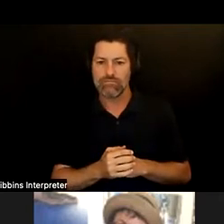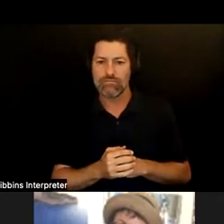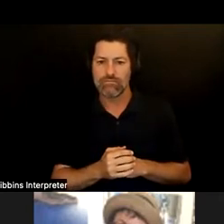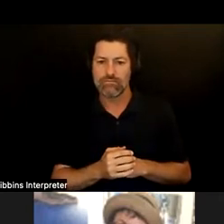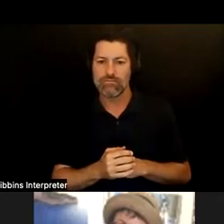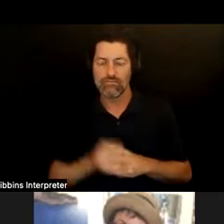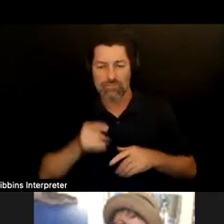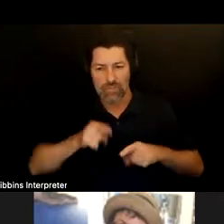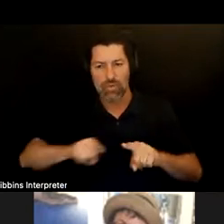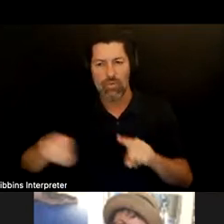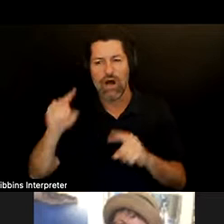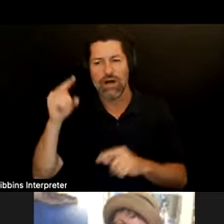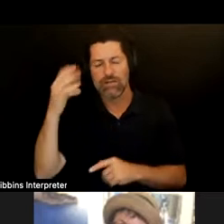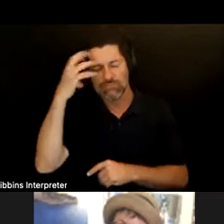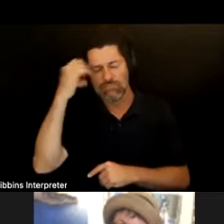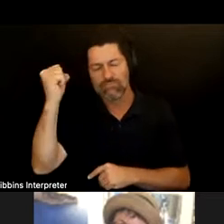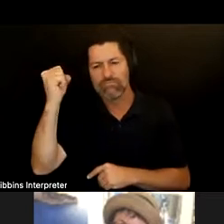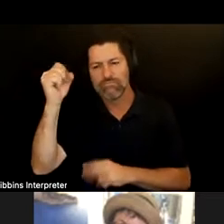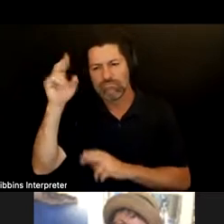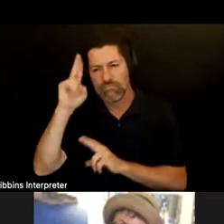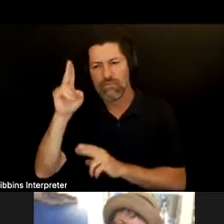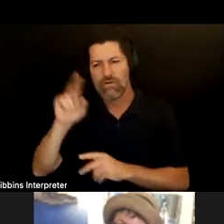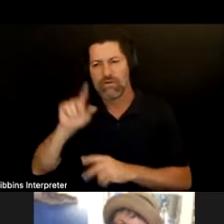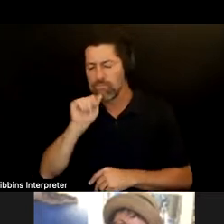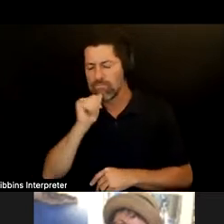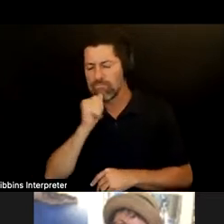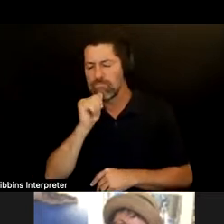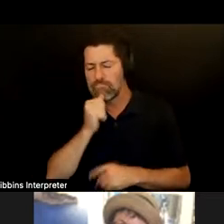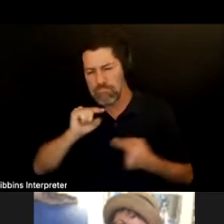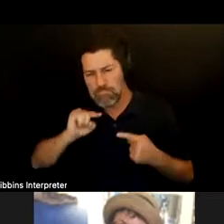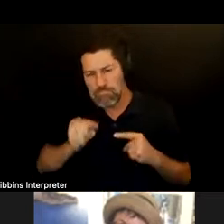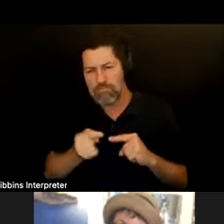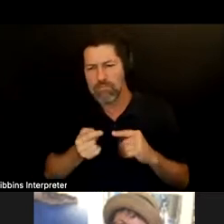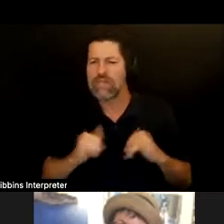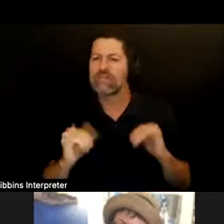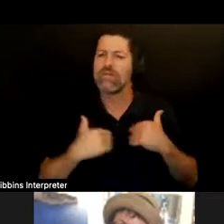19:26:45 There is a sweetness. So when you go to a Jewish house of mourning, for example,